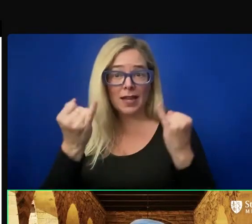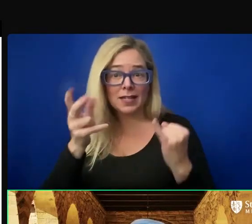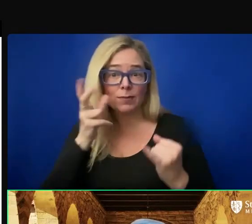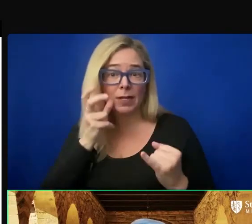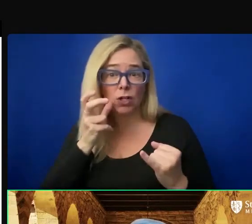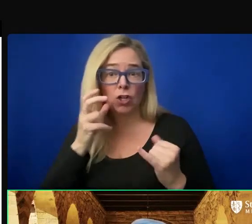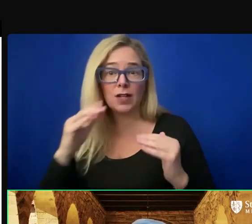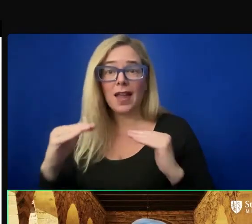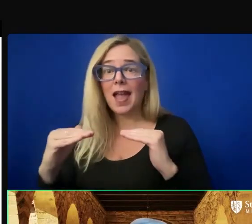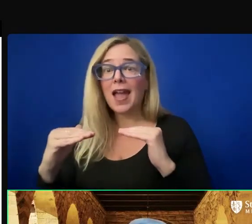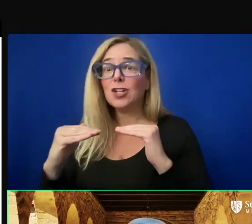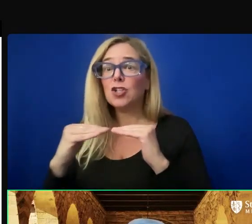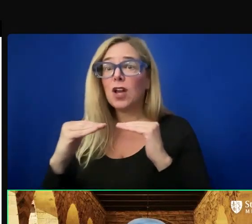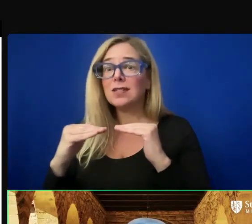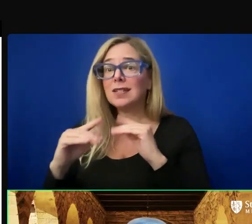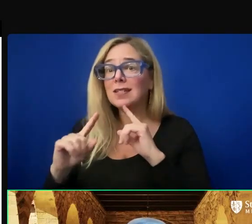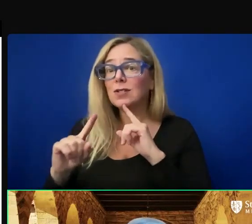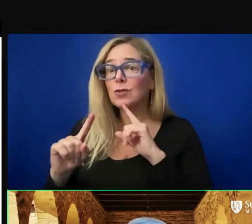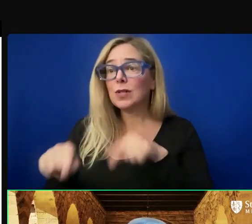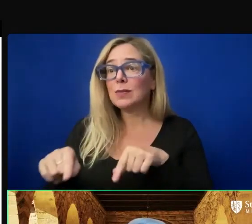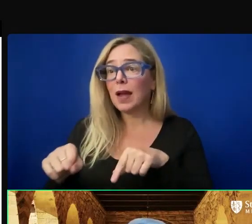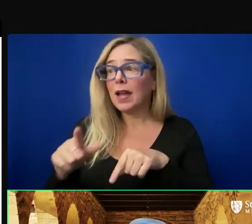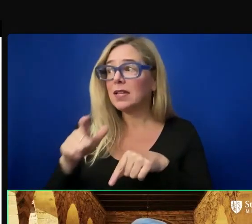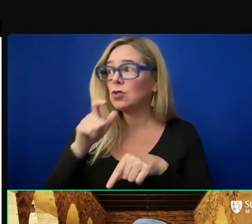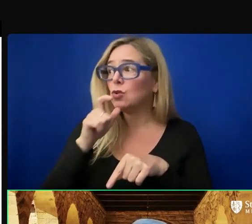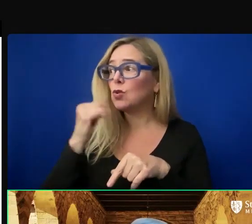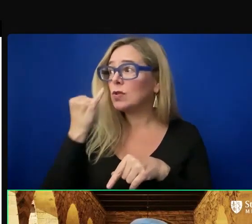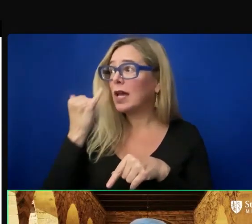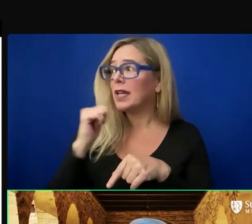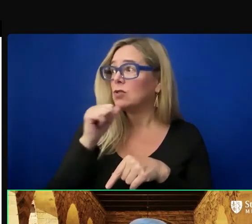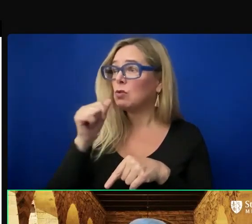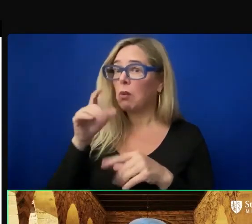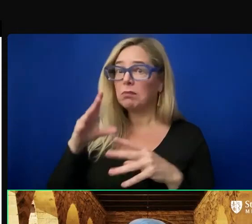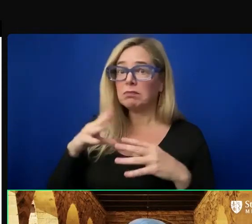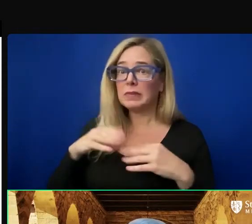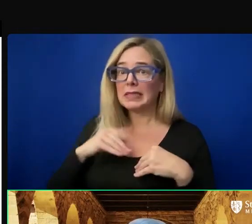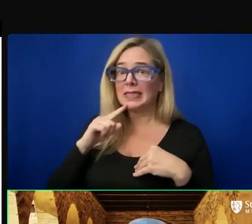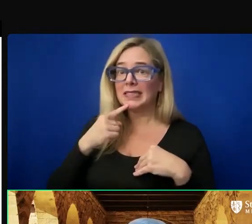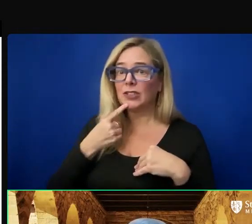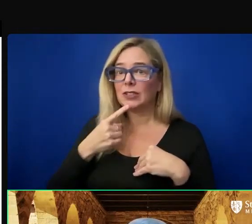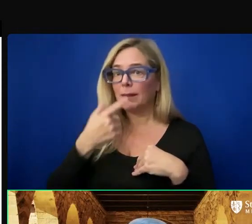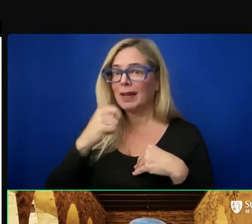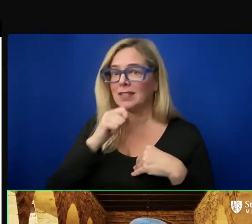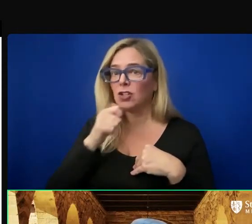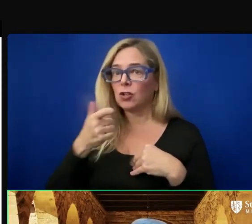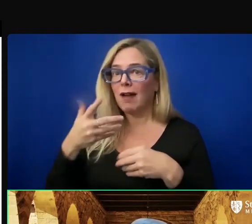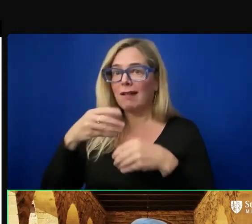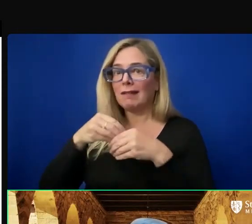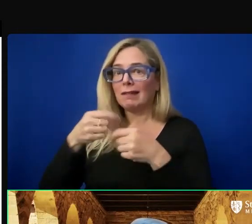whose ideas will not be taken seriously because they're not in the majority. I'm gonna go to